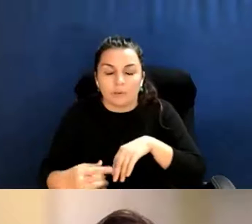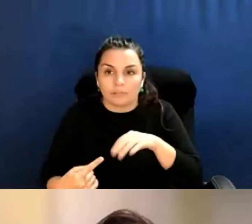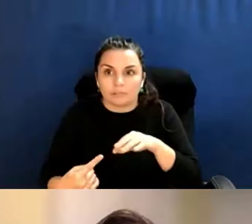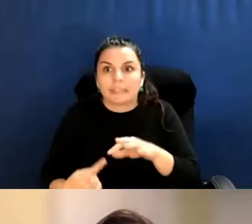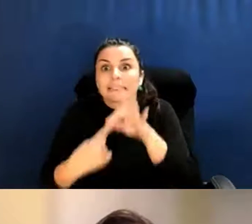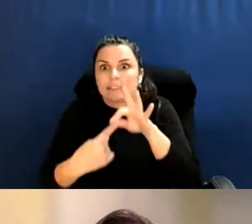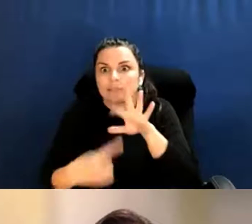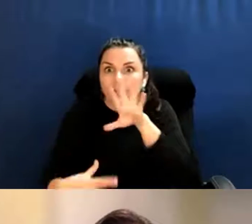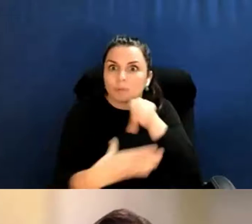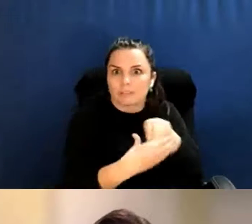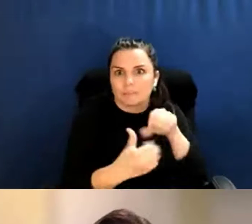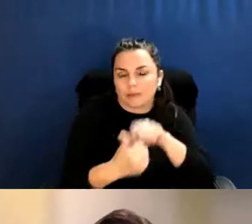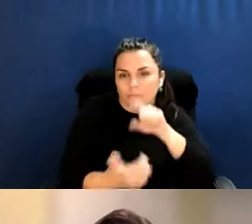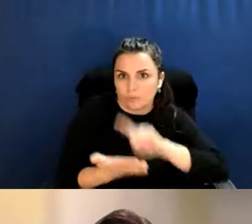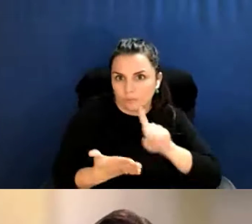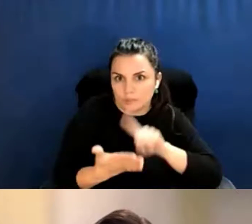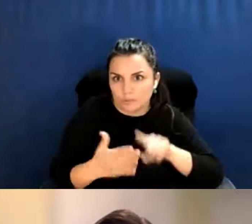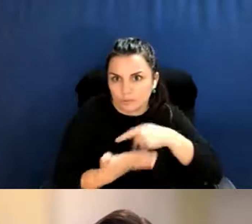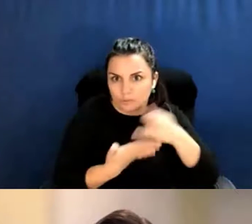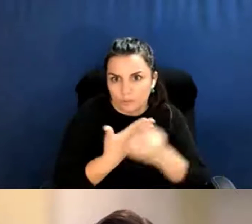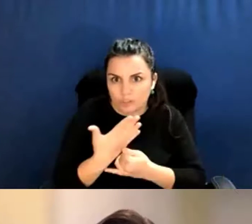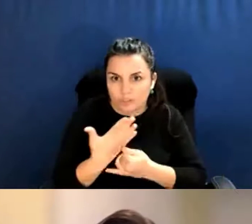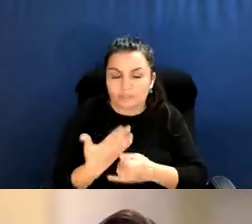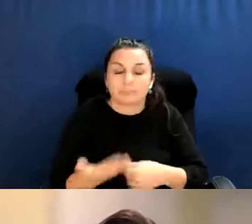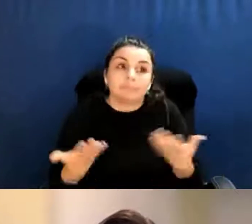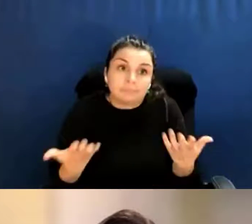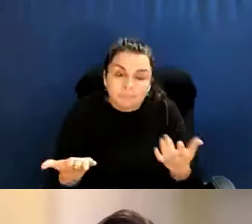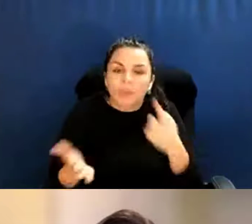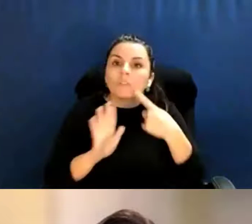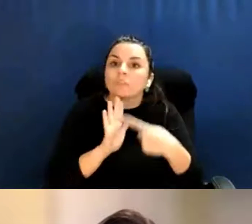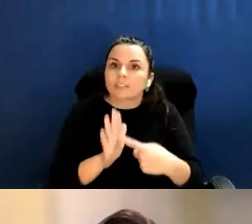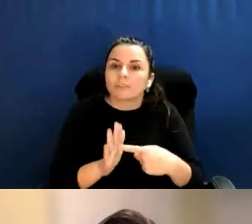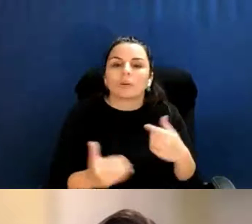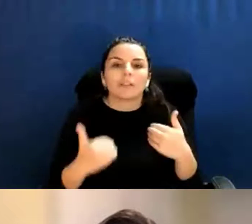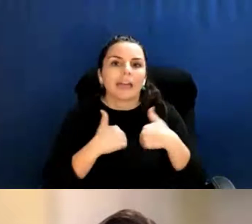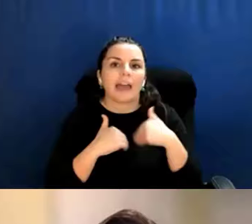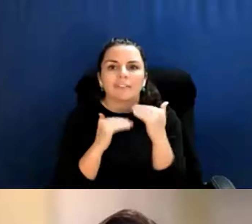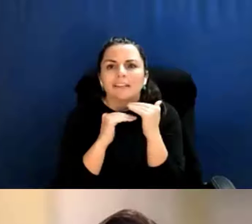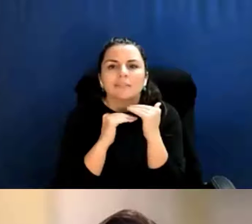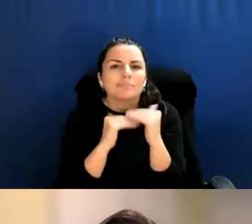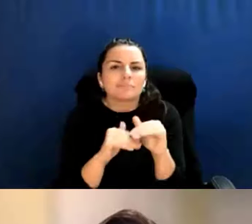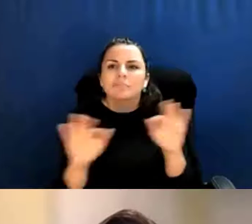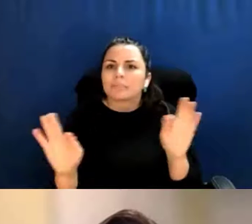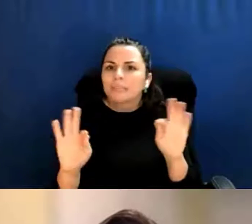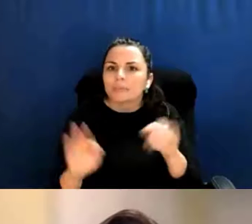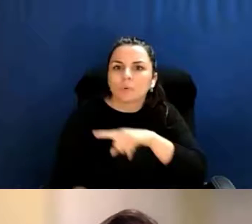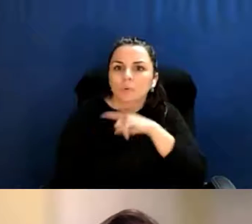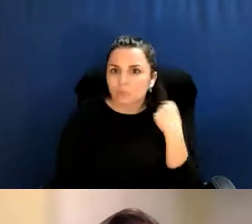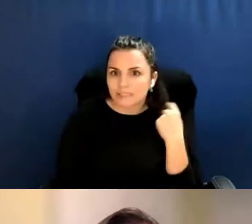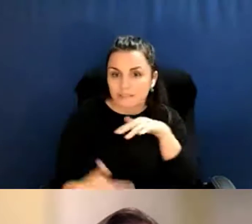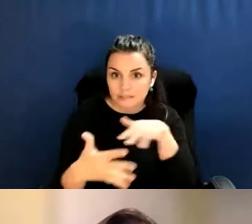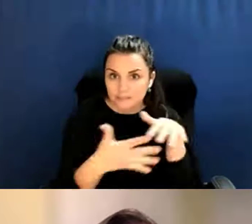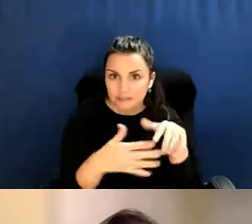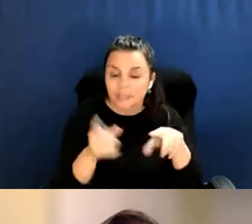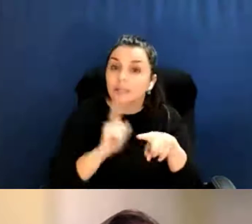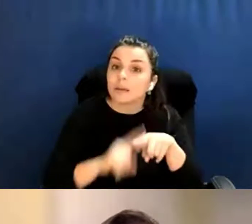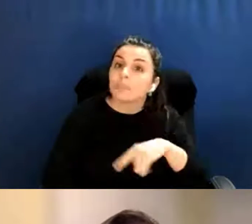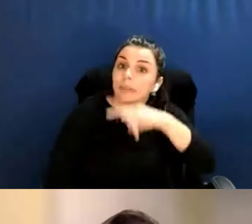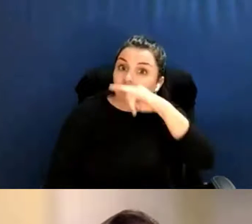Meaning if you're conducting a minimal risk study and the child is either verbally or physically